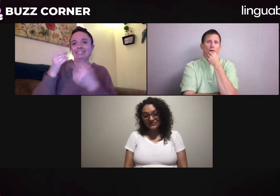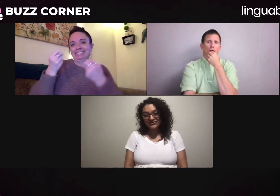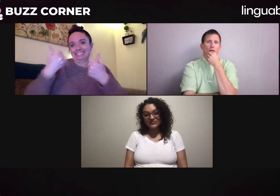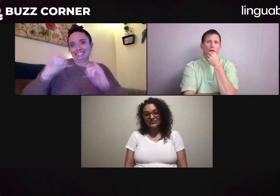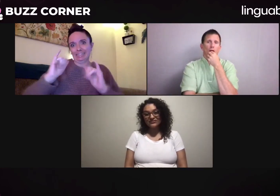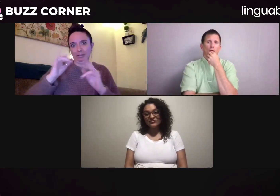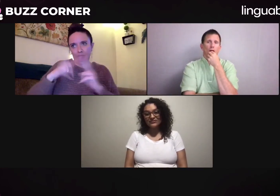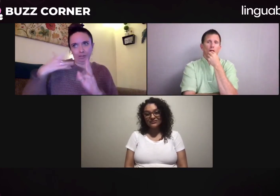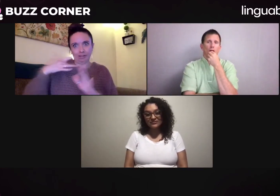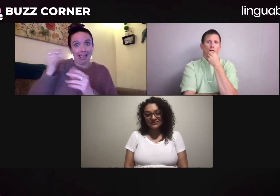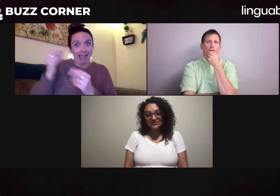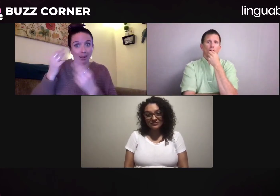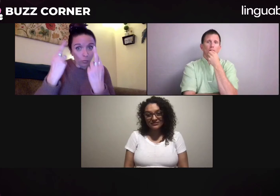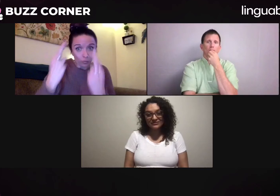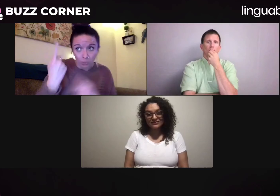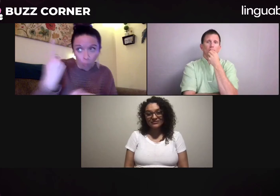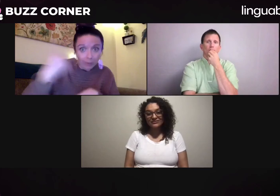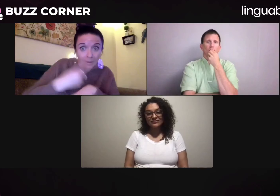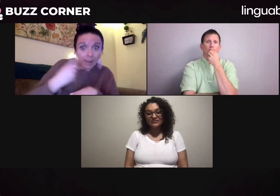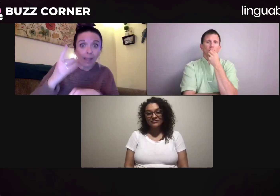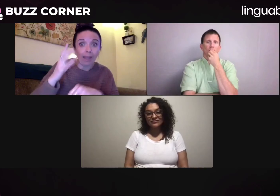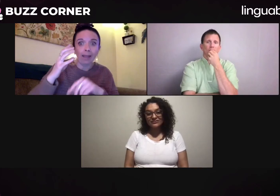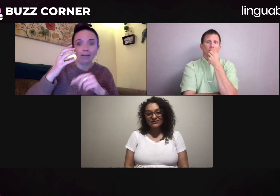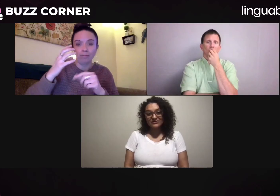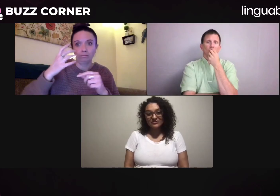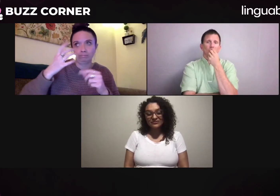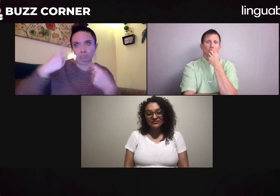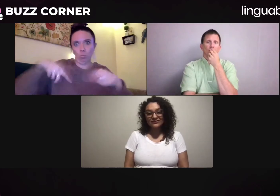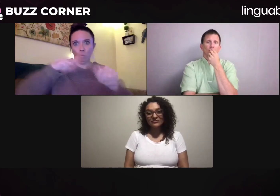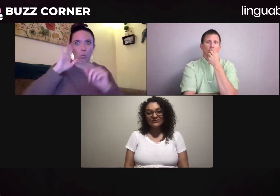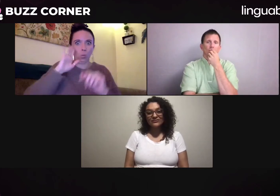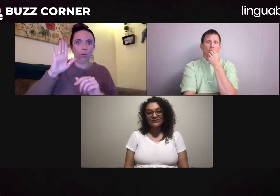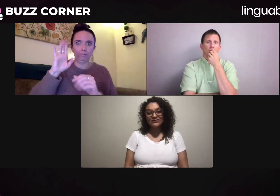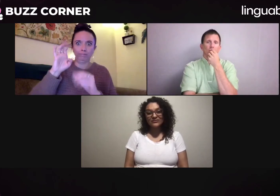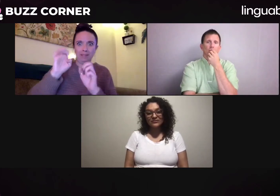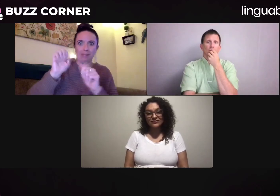accurately for the Deaf people and the Deaf people didn't have access.